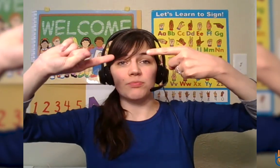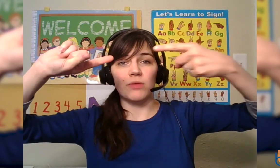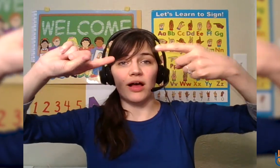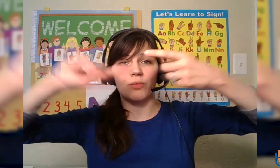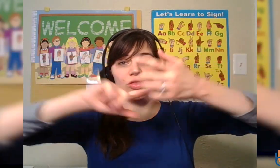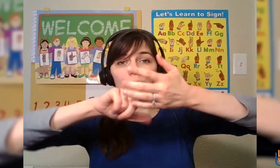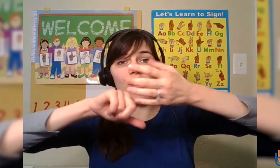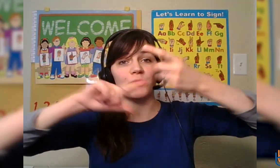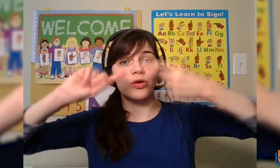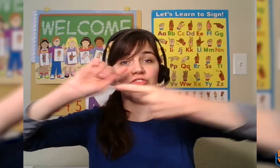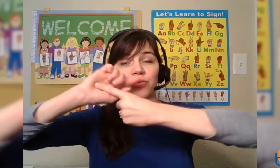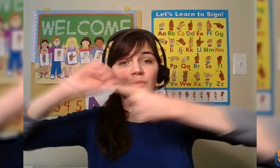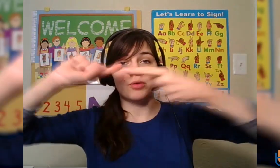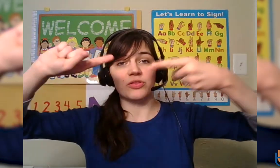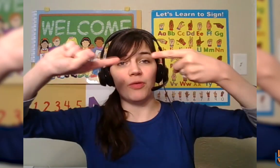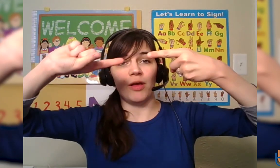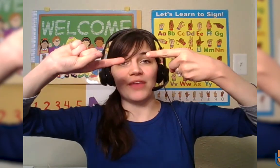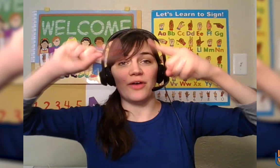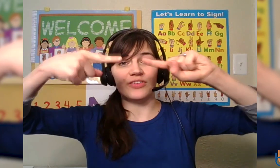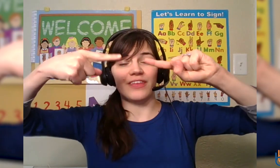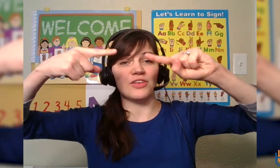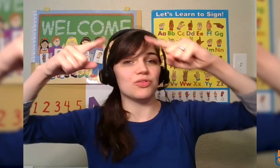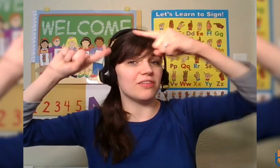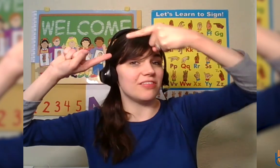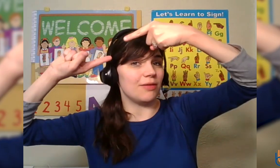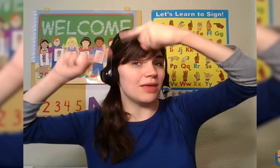with your palm towards you and one with your palms out, and then twist them and